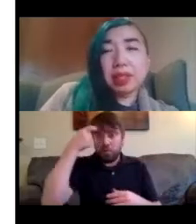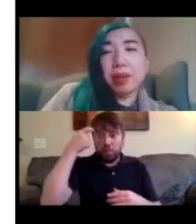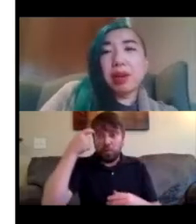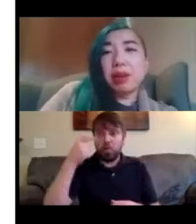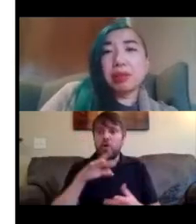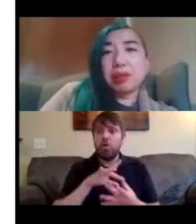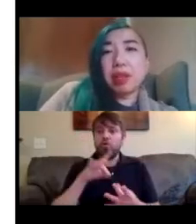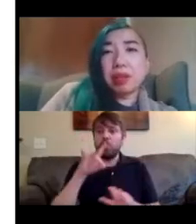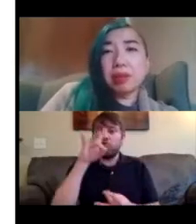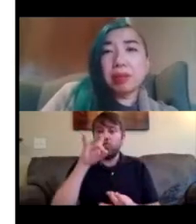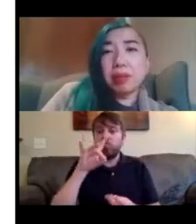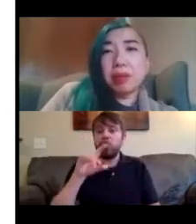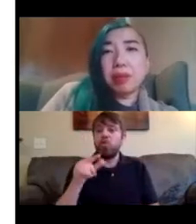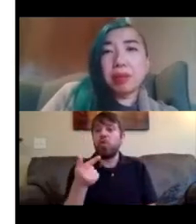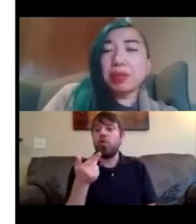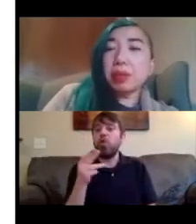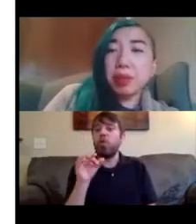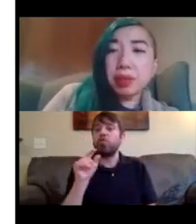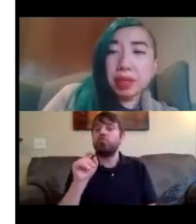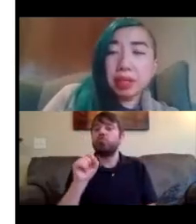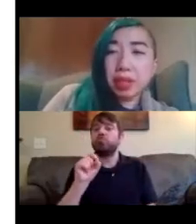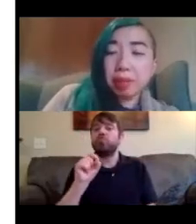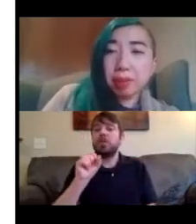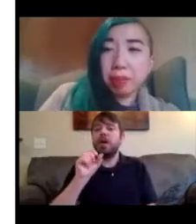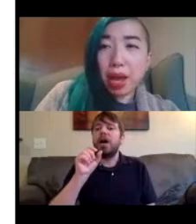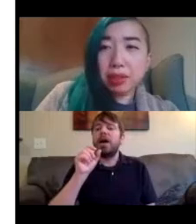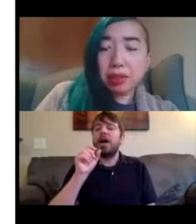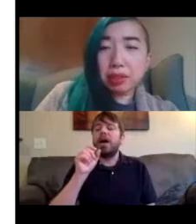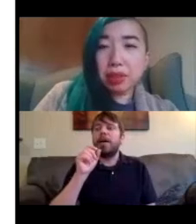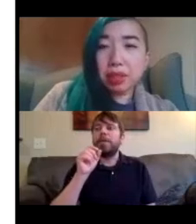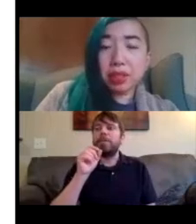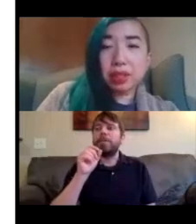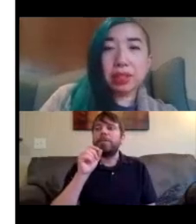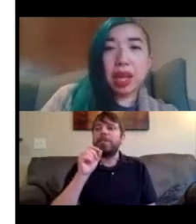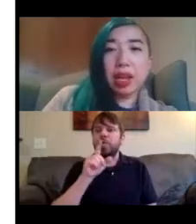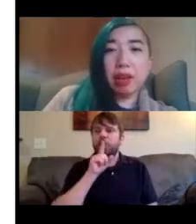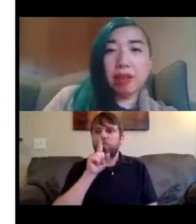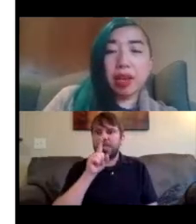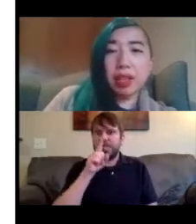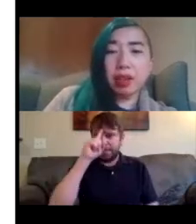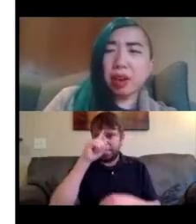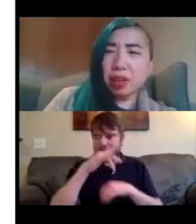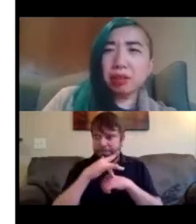about certain experiences that I keep coming back to: things that I find are hard to write